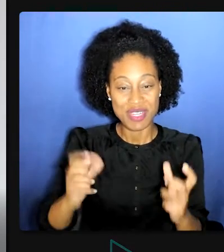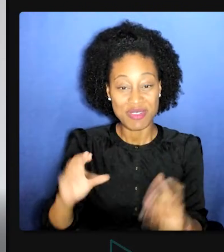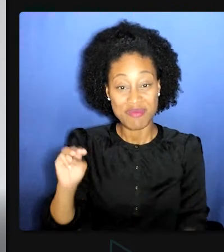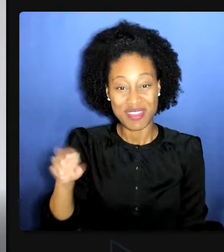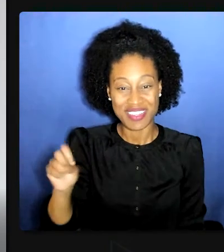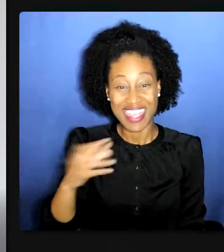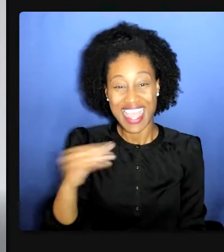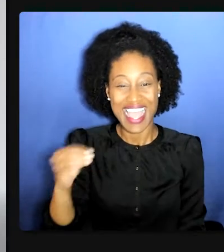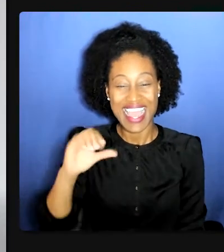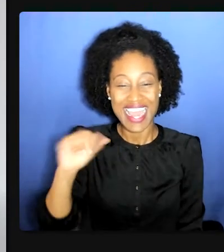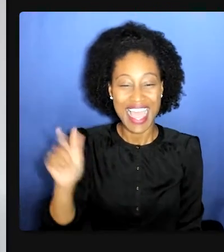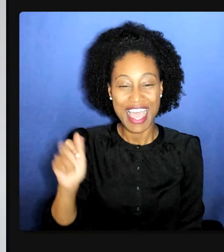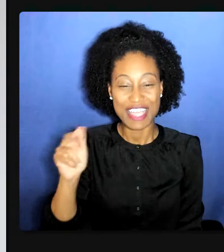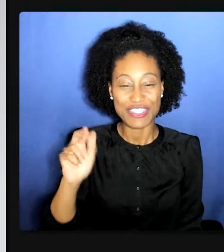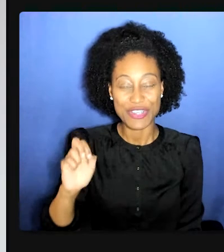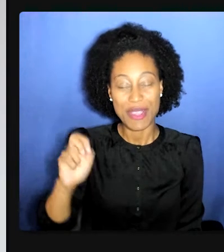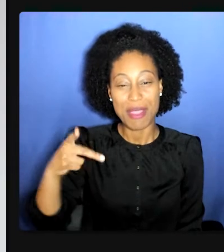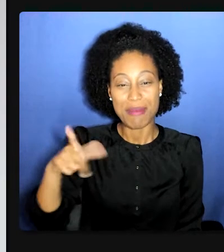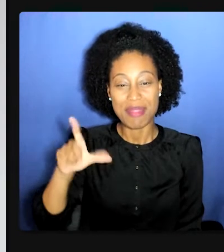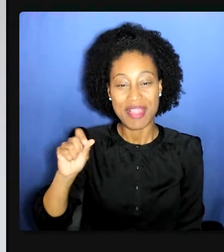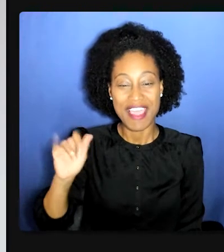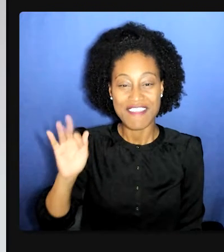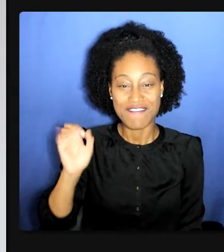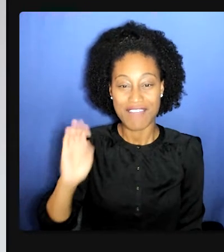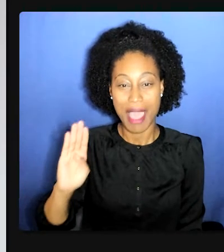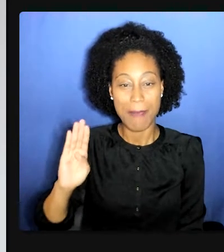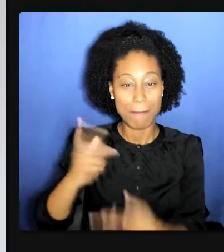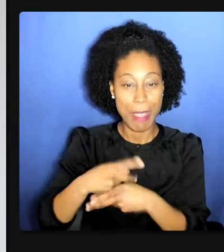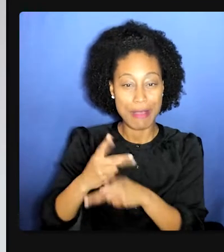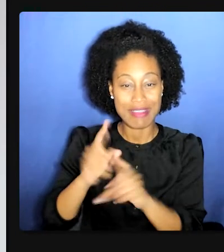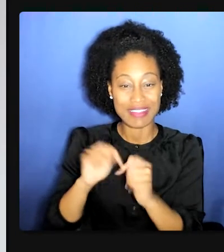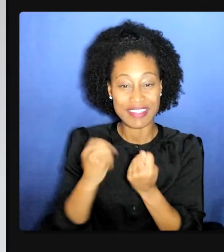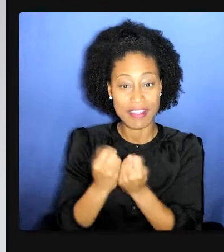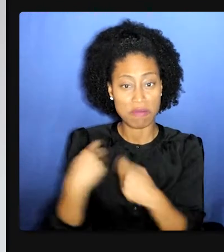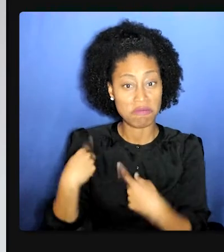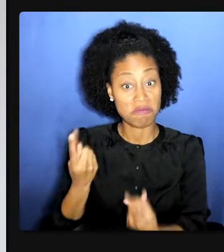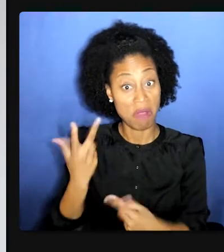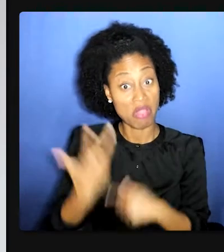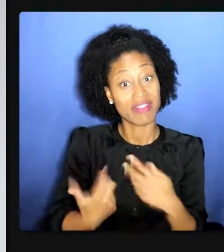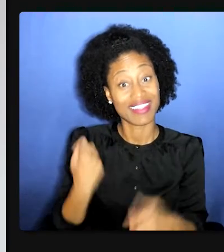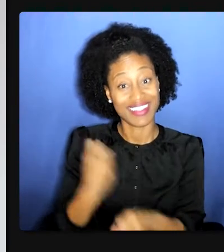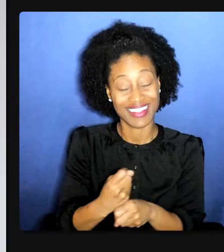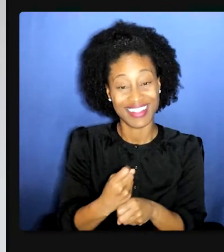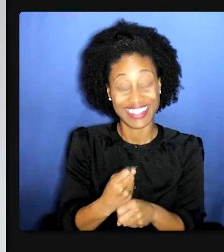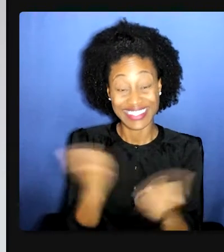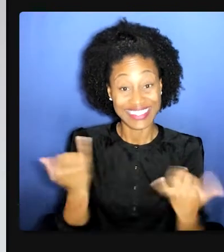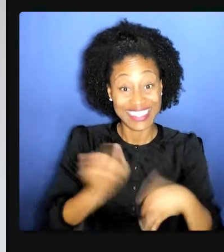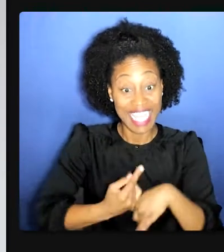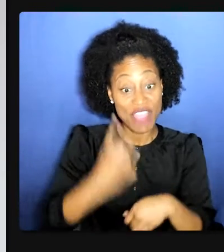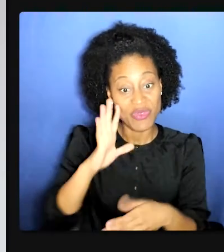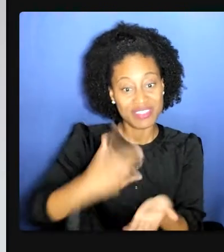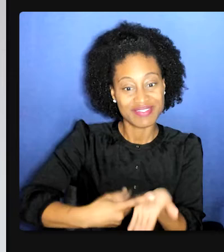I'm with the Azure PlayFab product team since about three years. Today, we're gonna talk about Azure PlayFab's